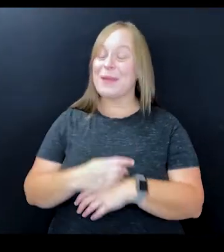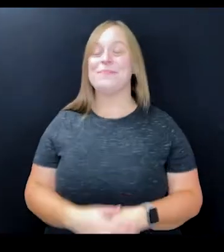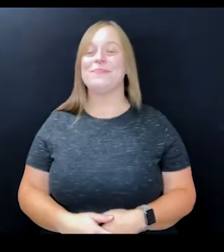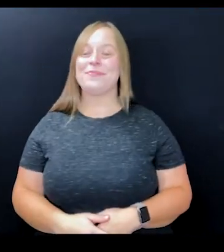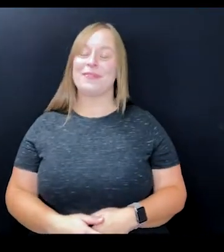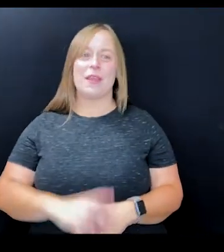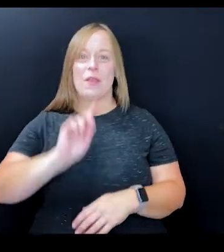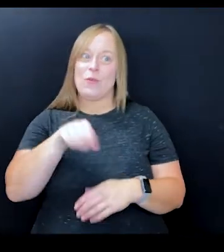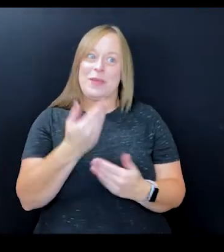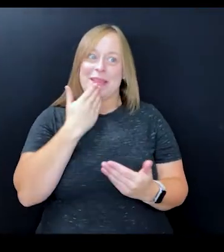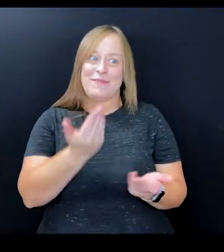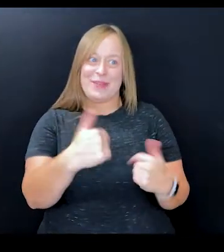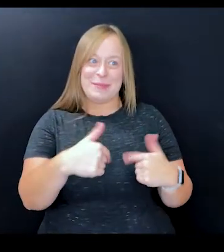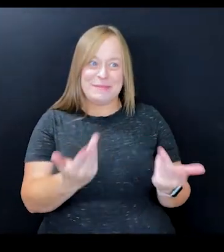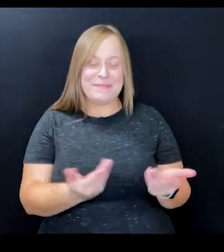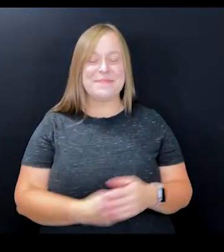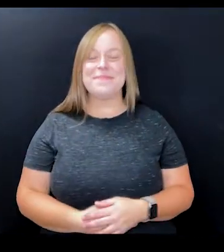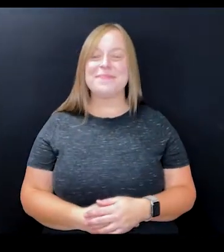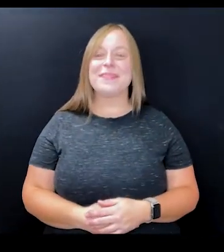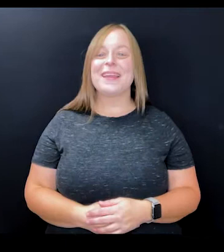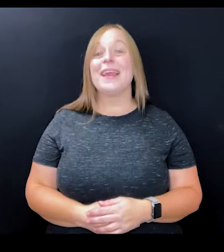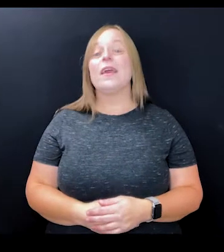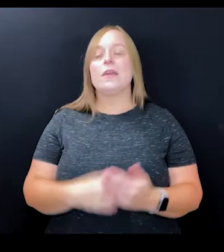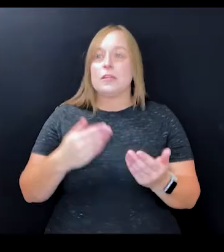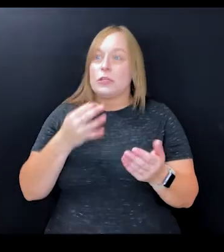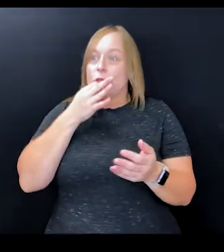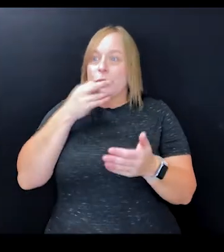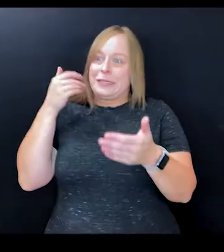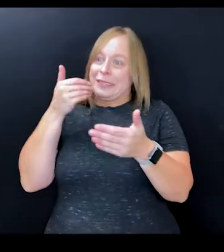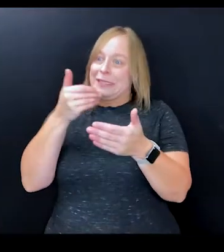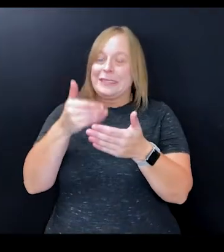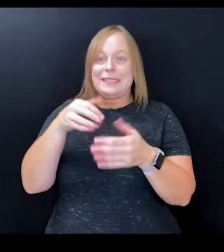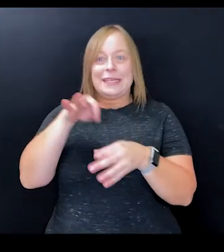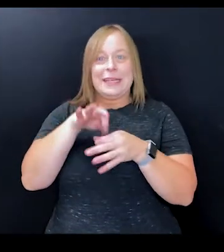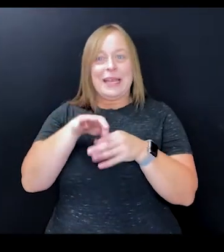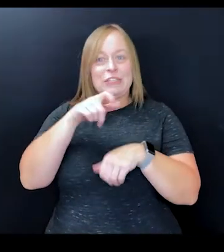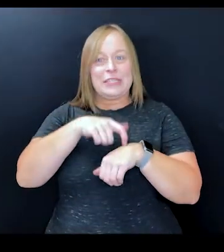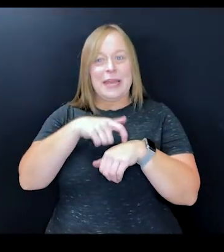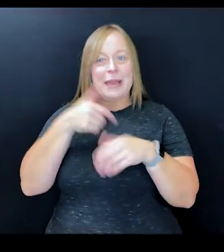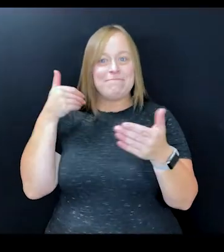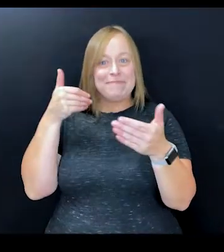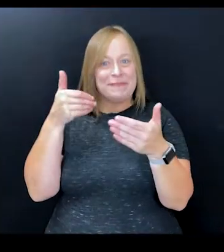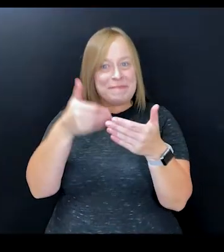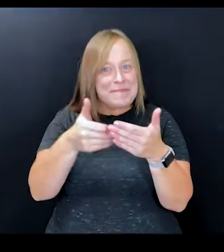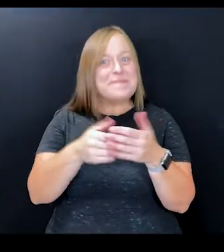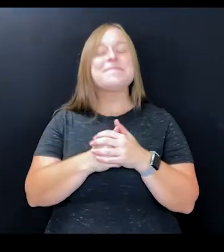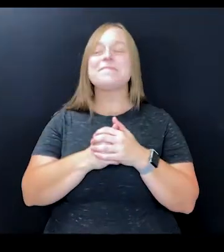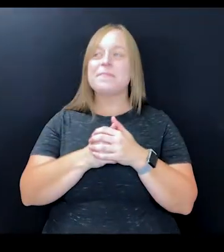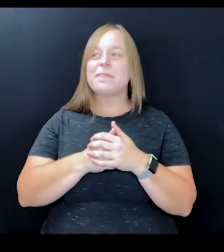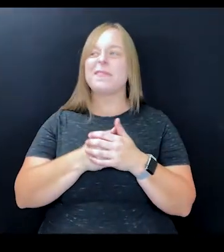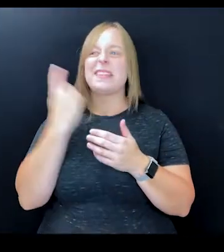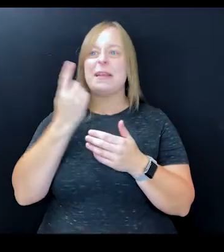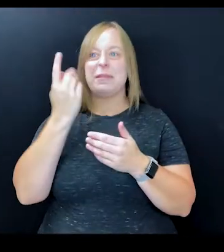[Helen] As always, thanks for having me. [Katrin] So Helen, we're coming up on election time here and something that our